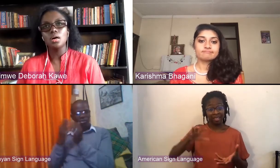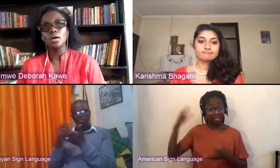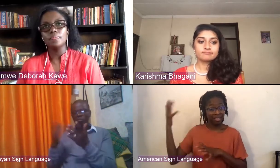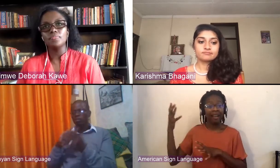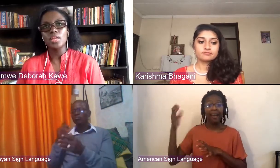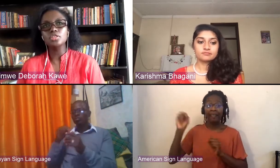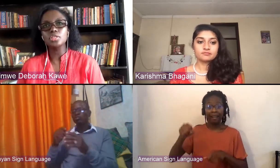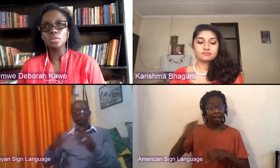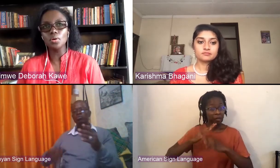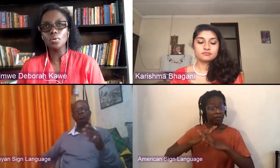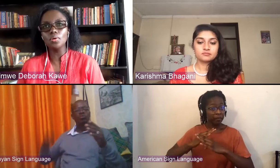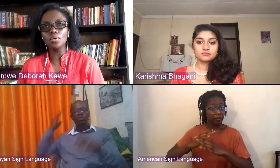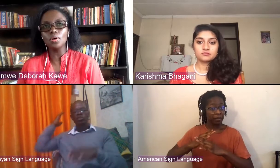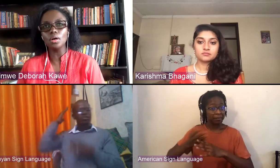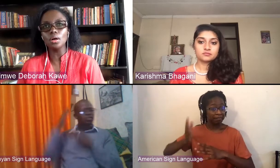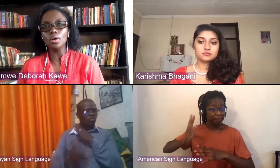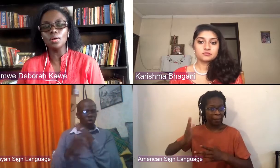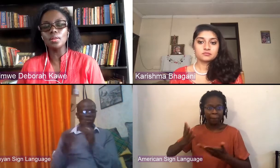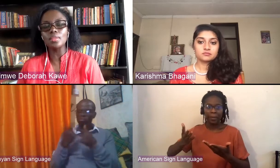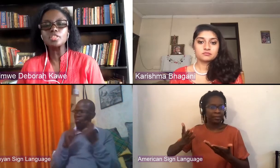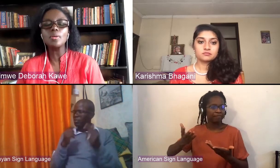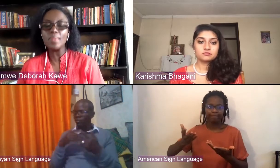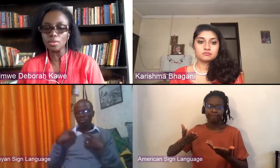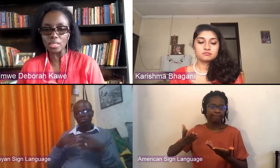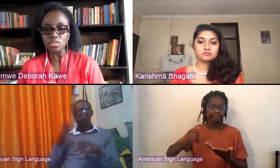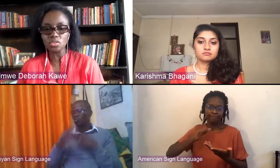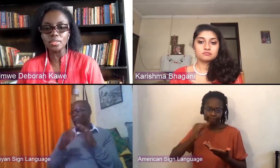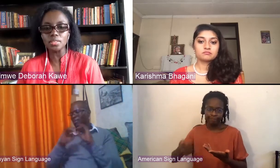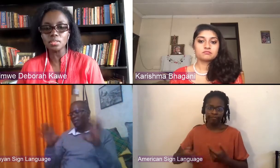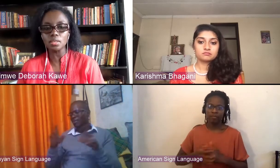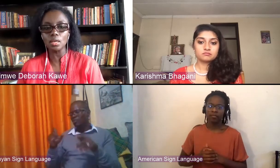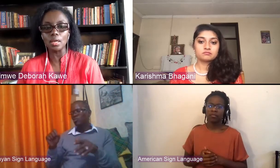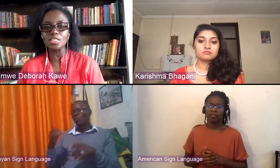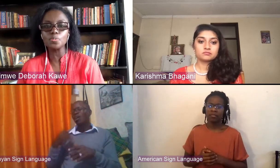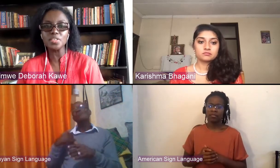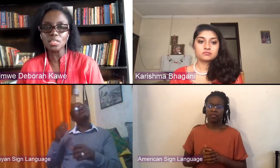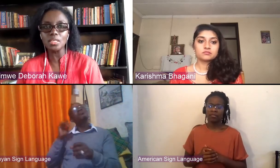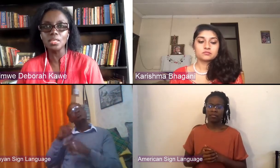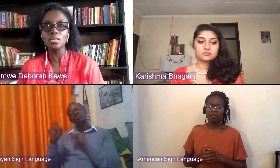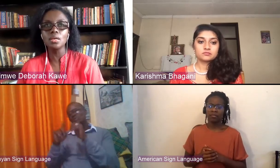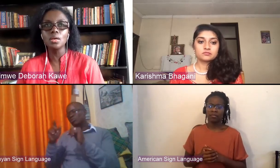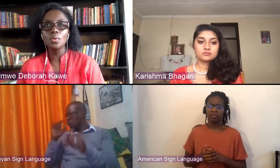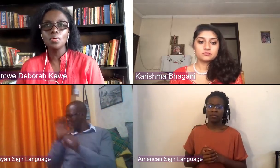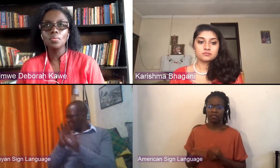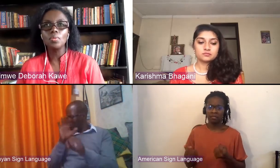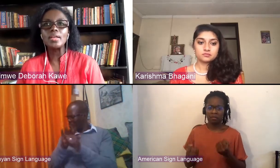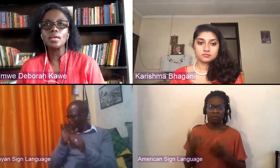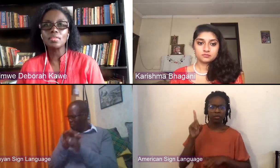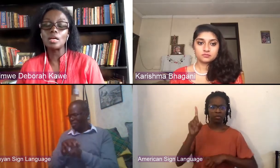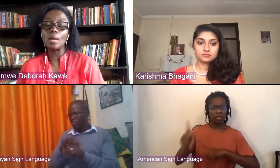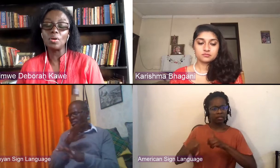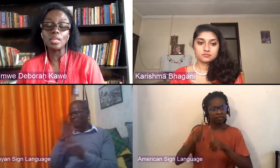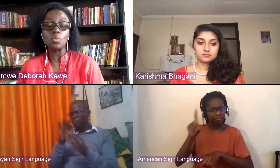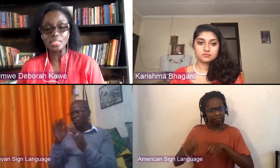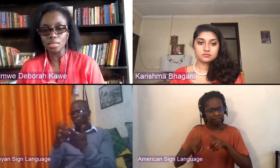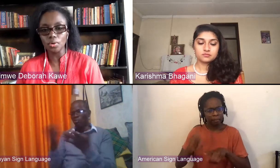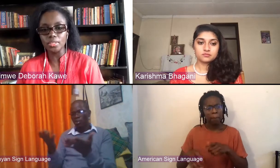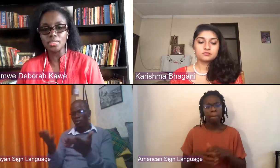And so there are so many questions especially when I think about the Western audience